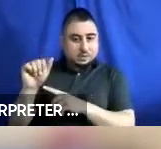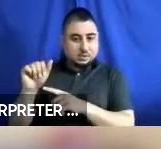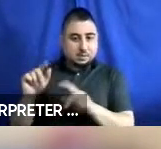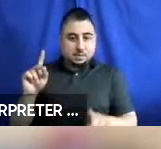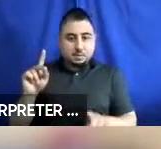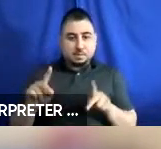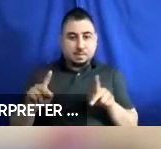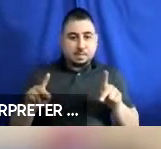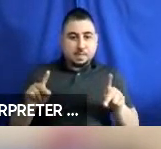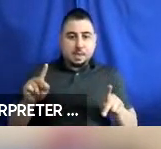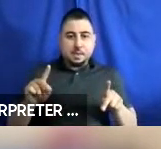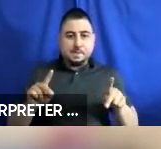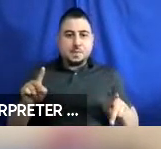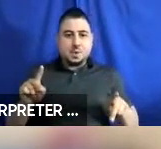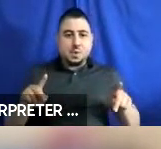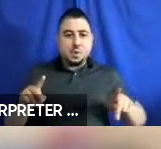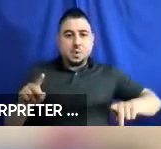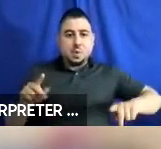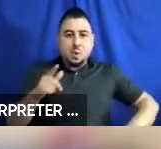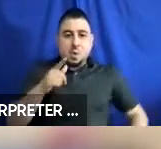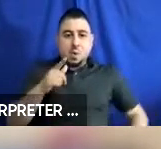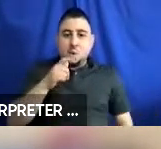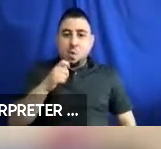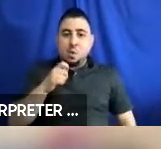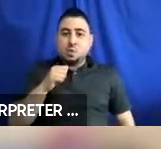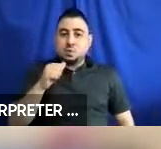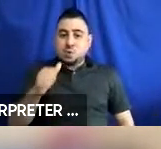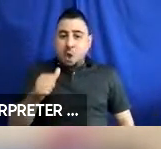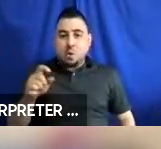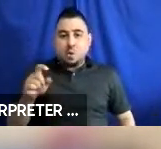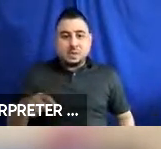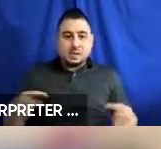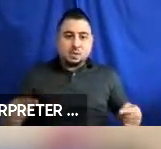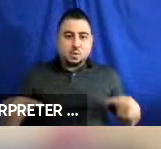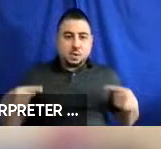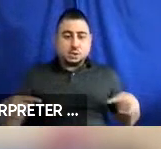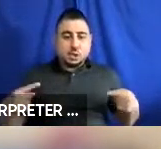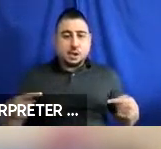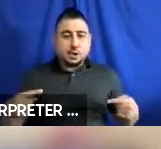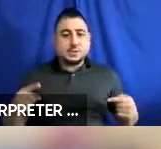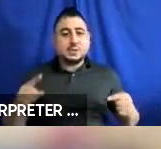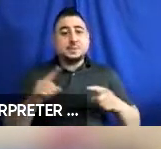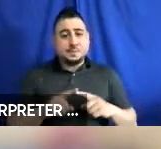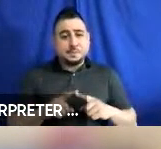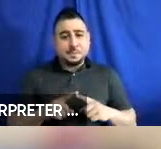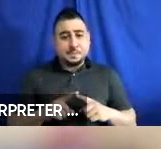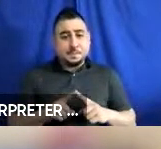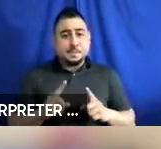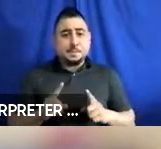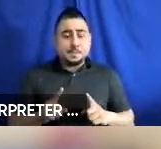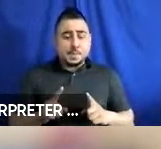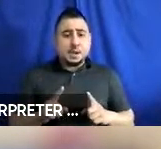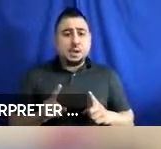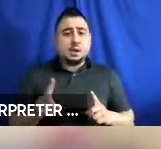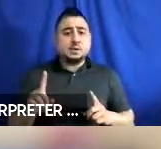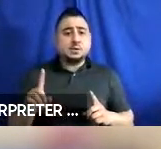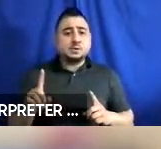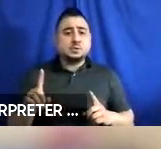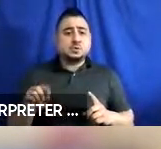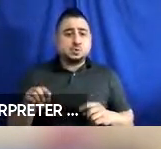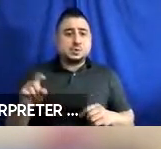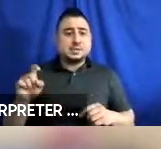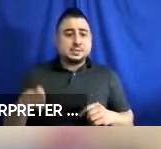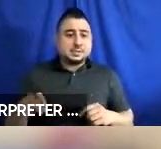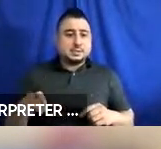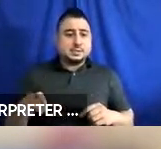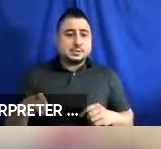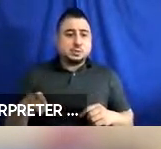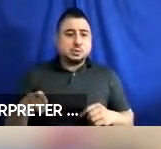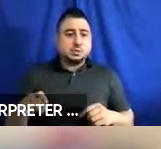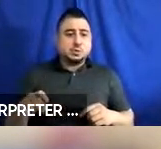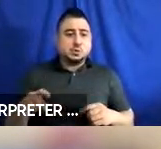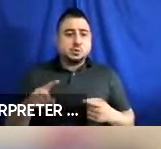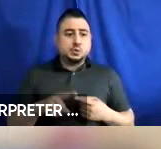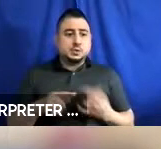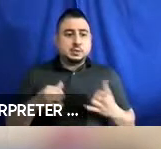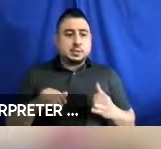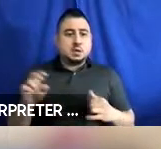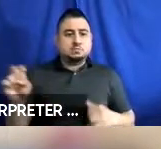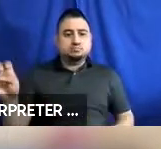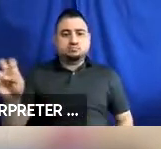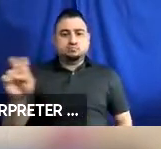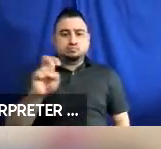don’t need wheelchairs or anything, but do need to still get around, and would like